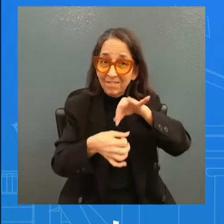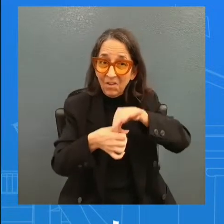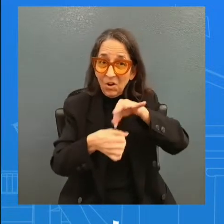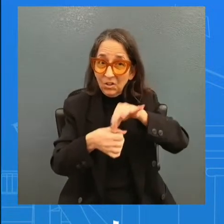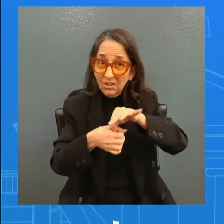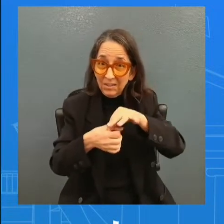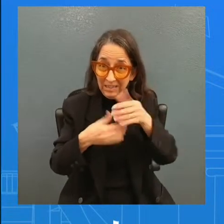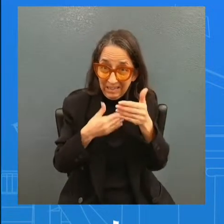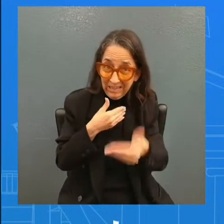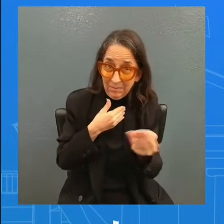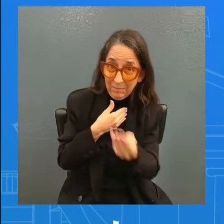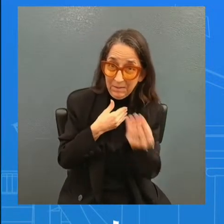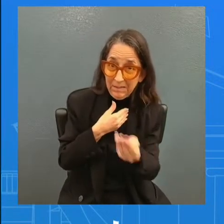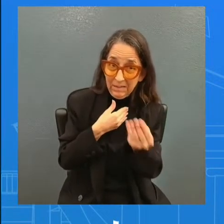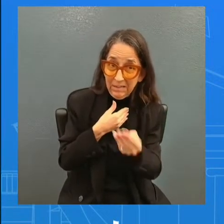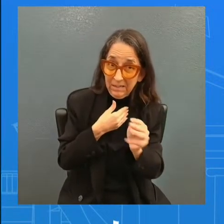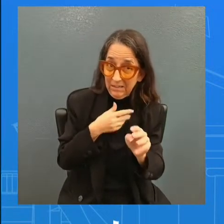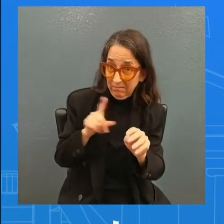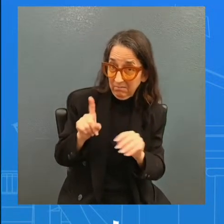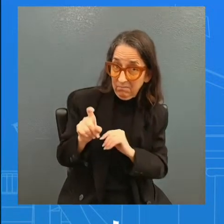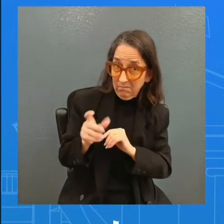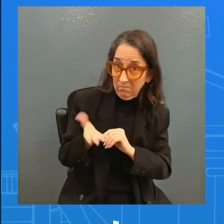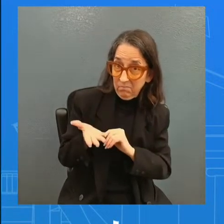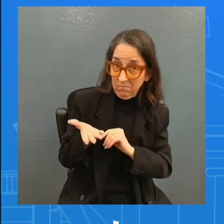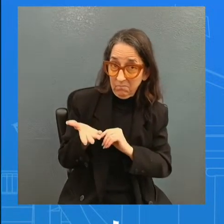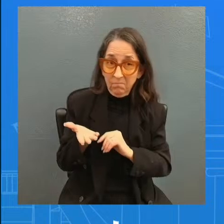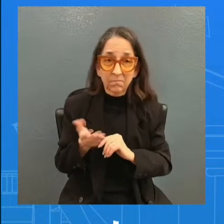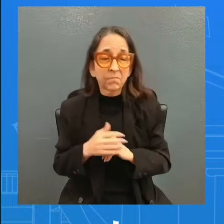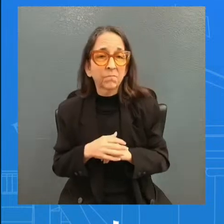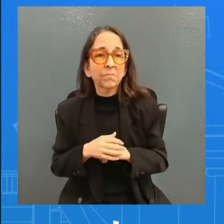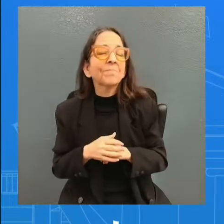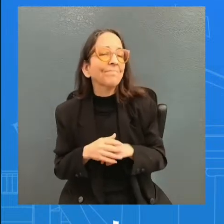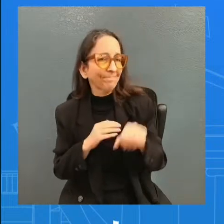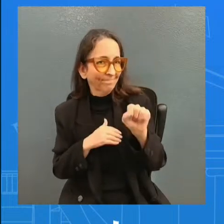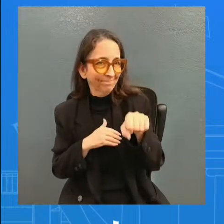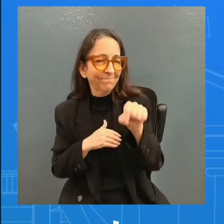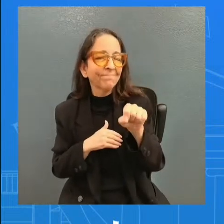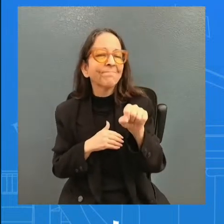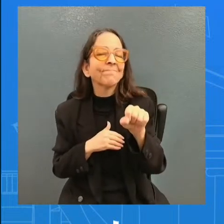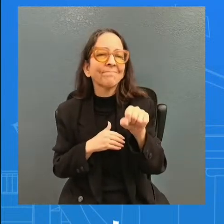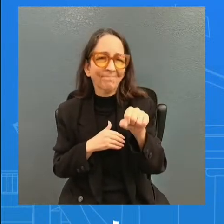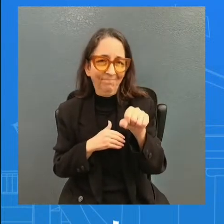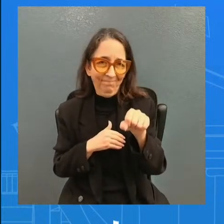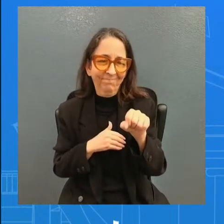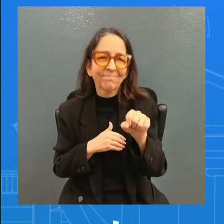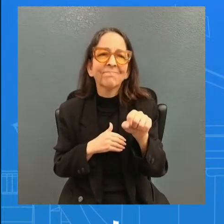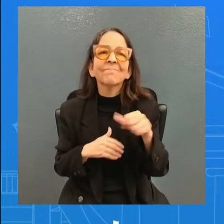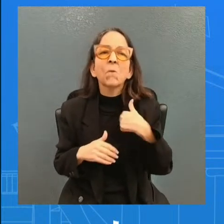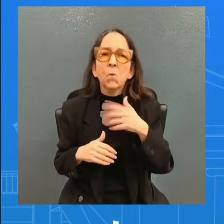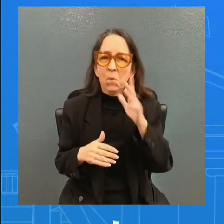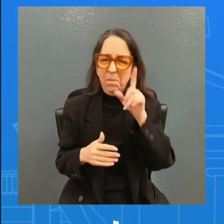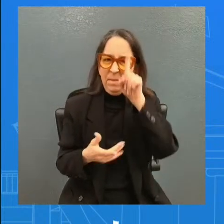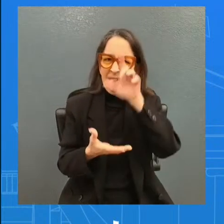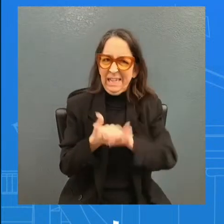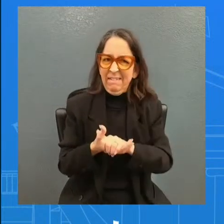I would have to refer you to the vice president’s office on her schedule, but I believe so. Yes. The Press: Thanks, Karine.